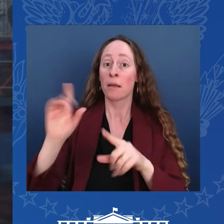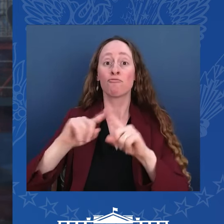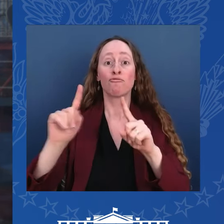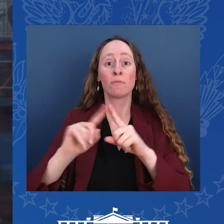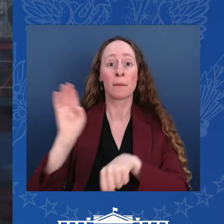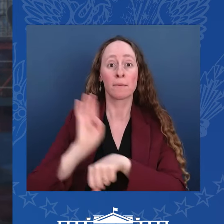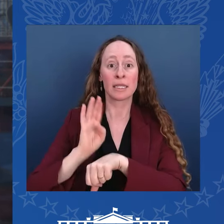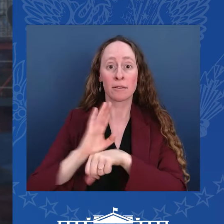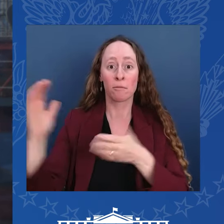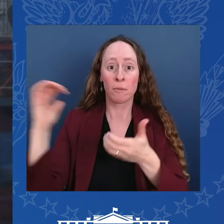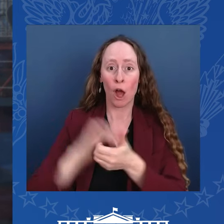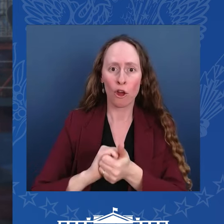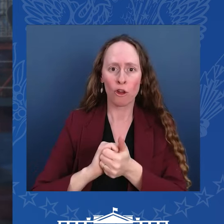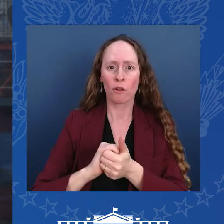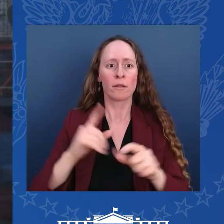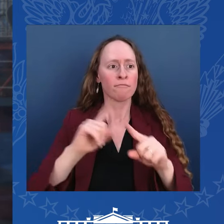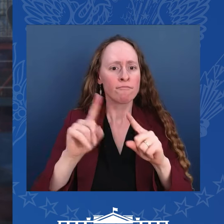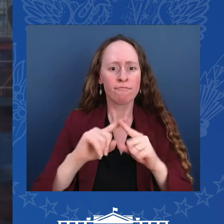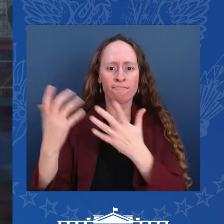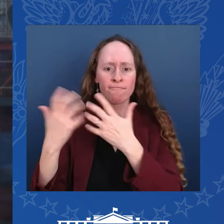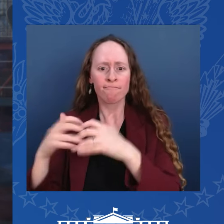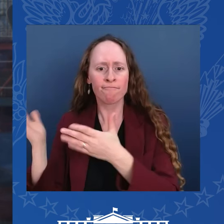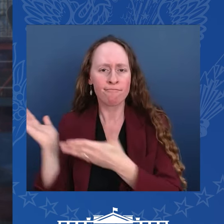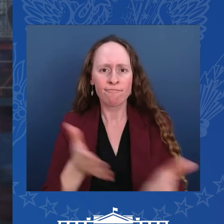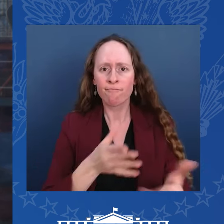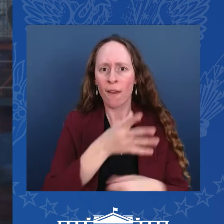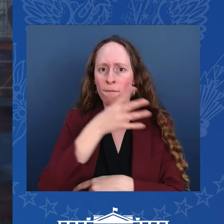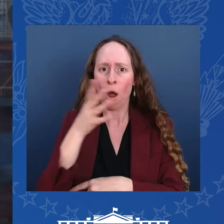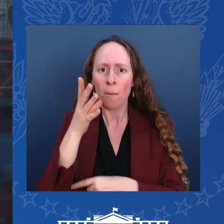Result 8000 workers back on the job.